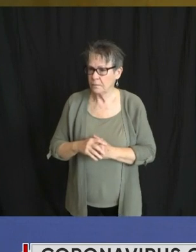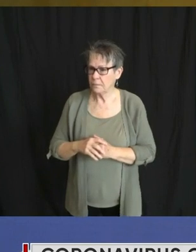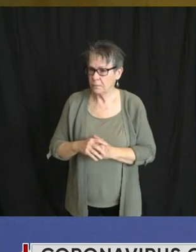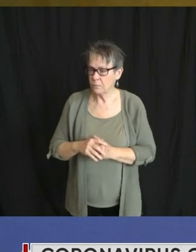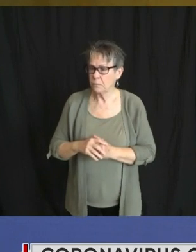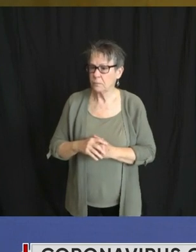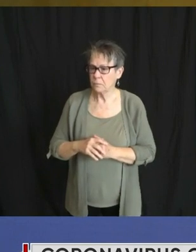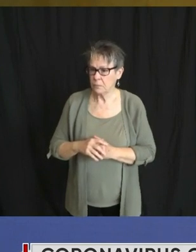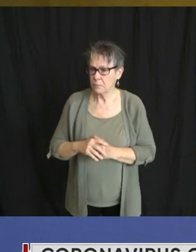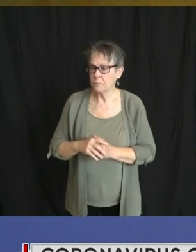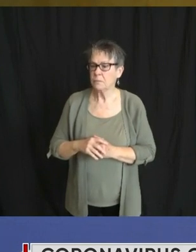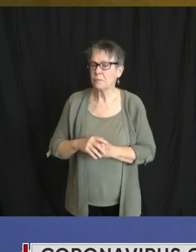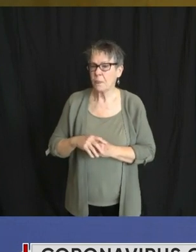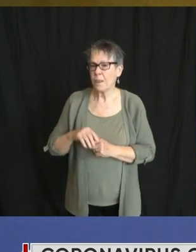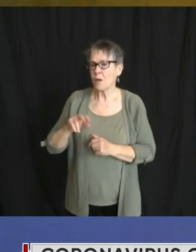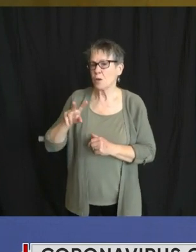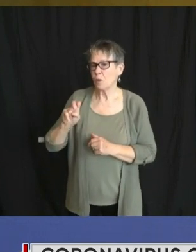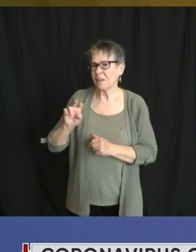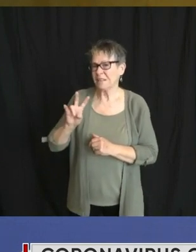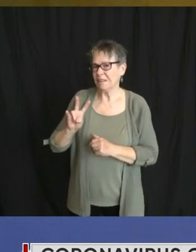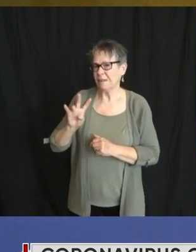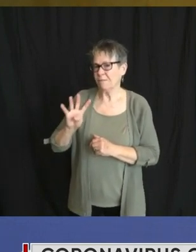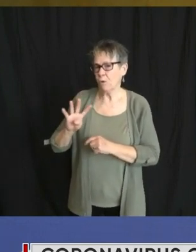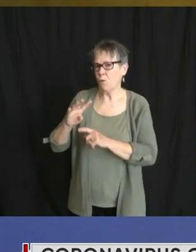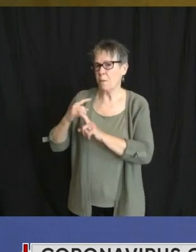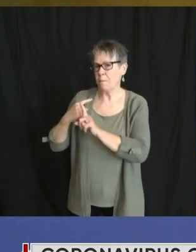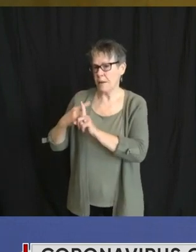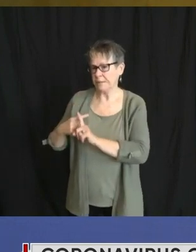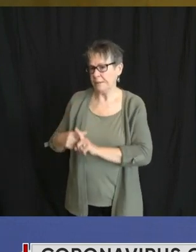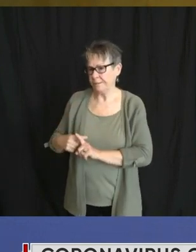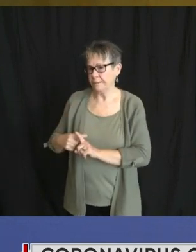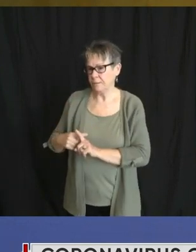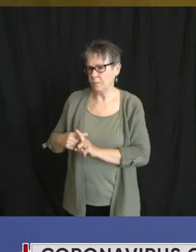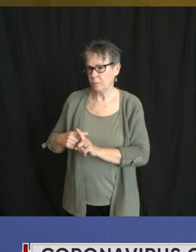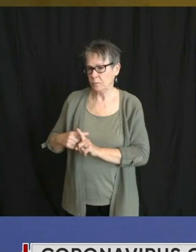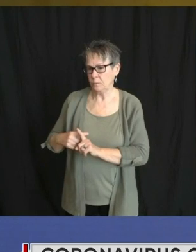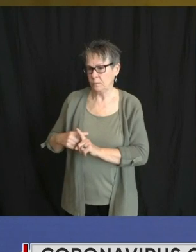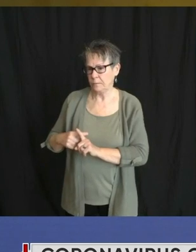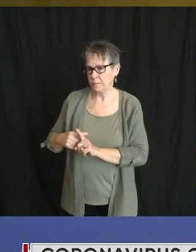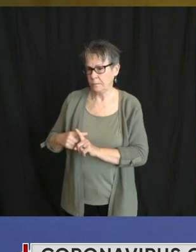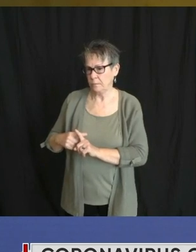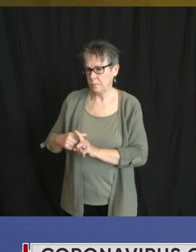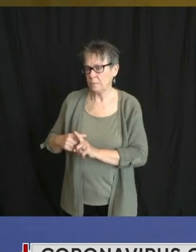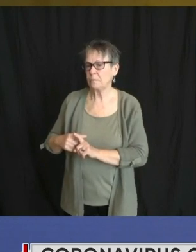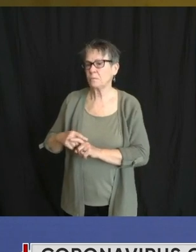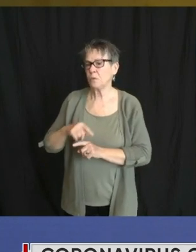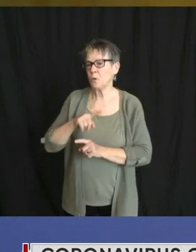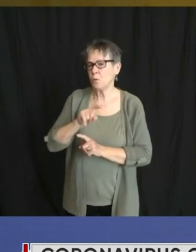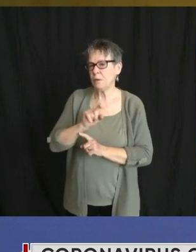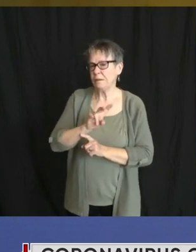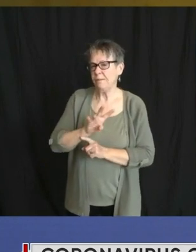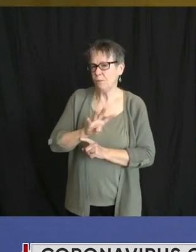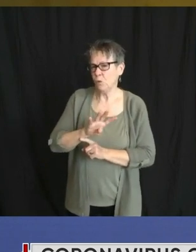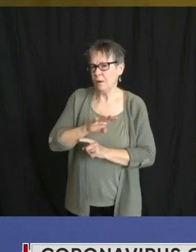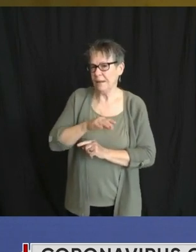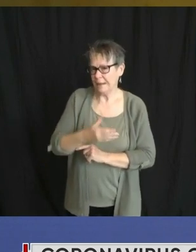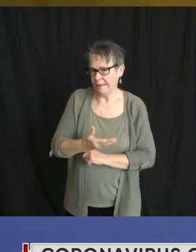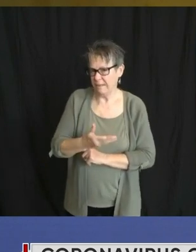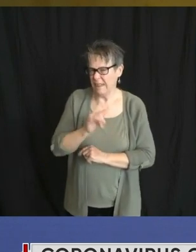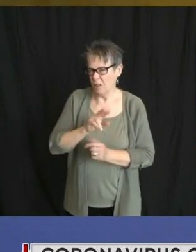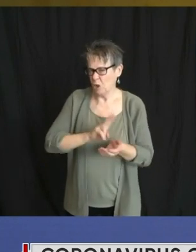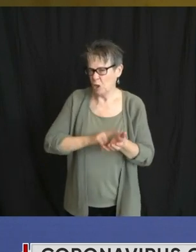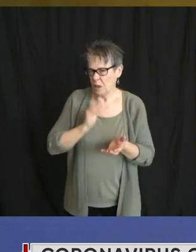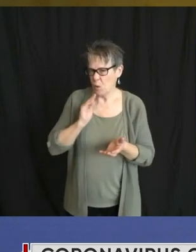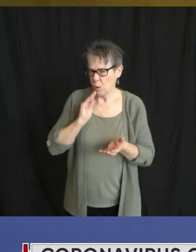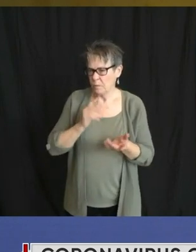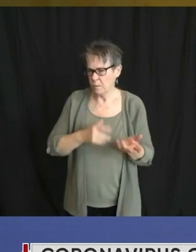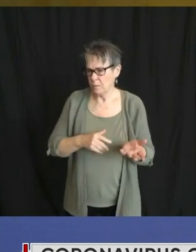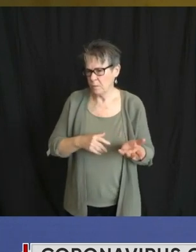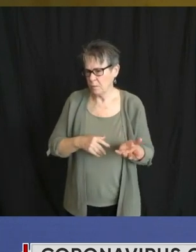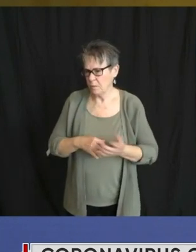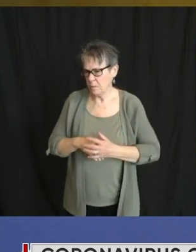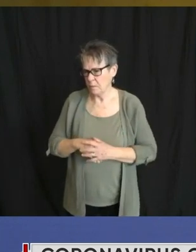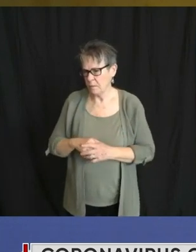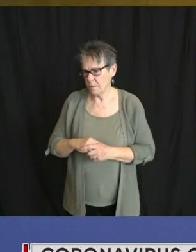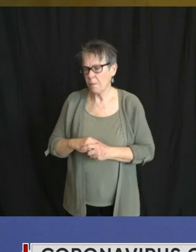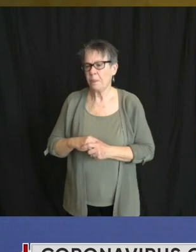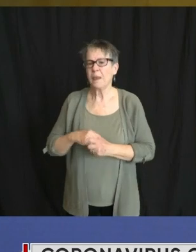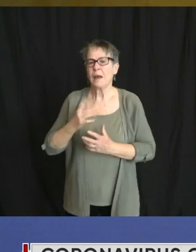RESIDENTS THAT TESTED POSITIVE